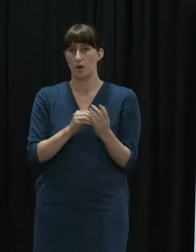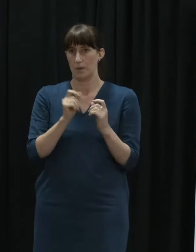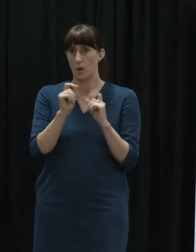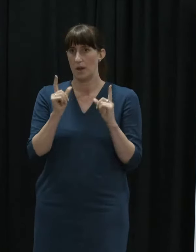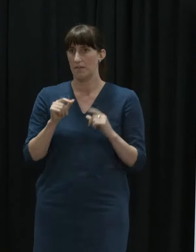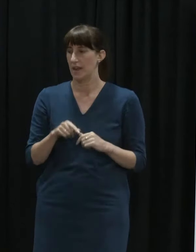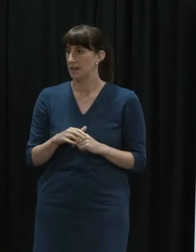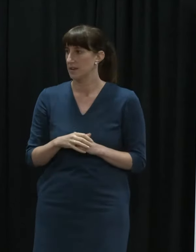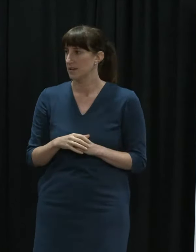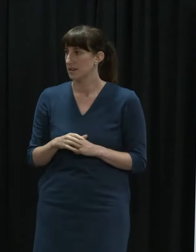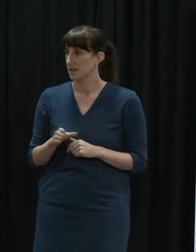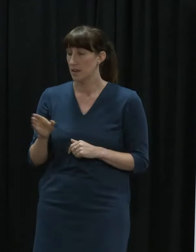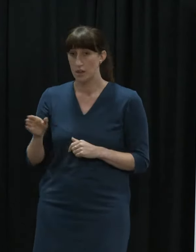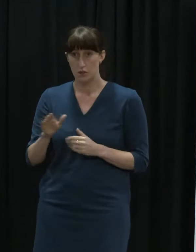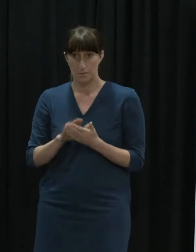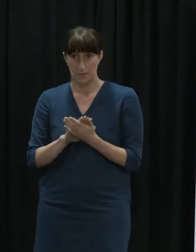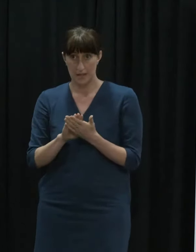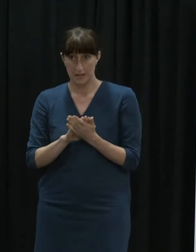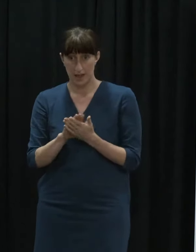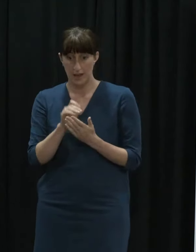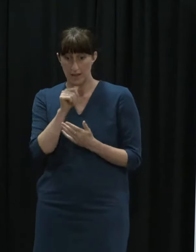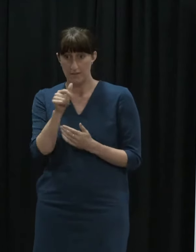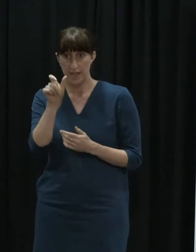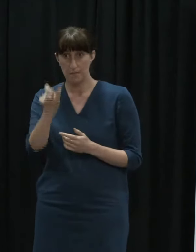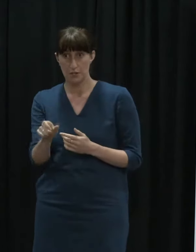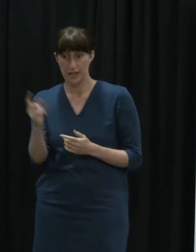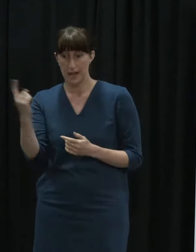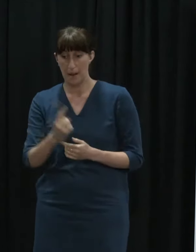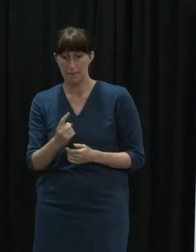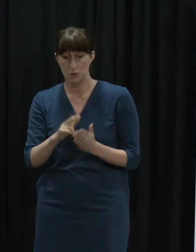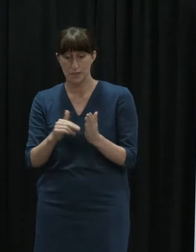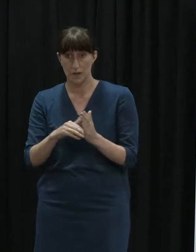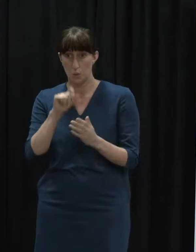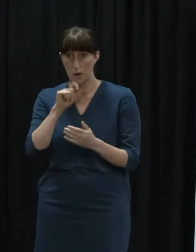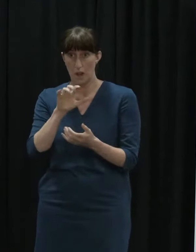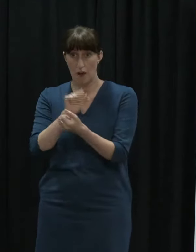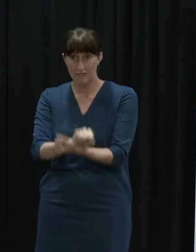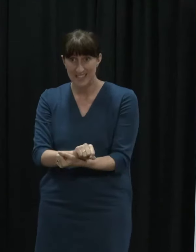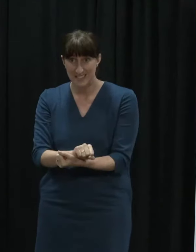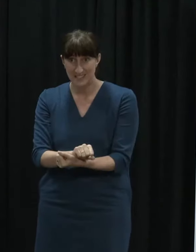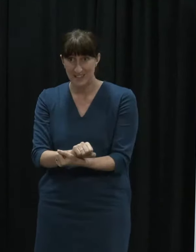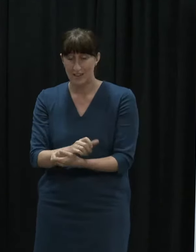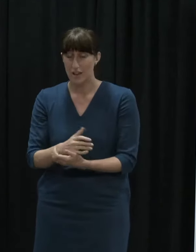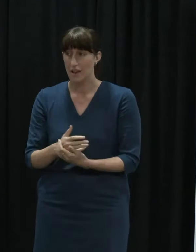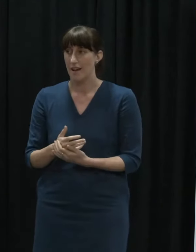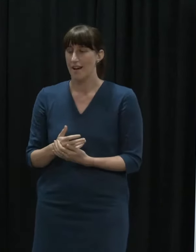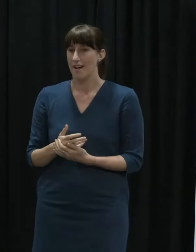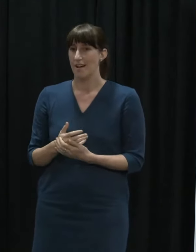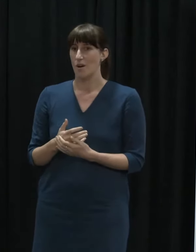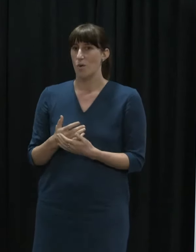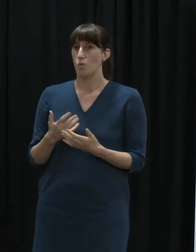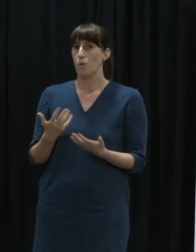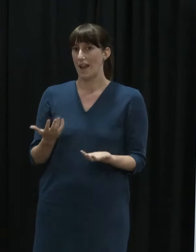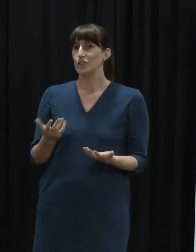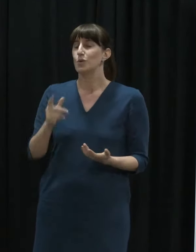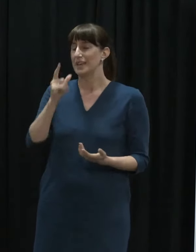the consequences of New